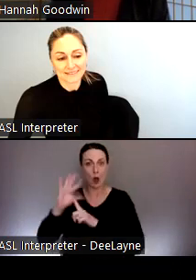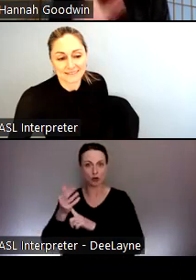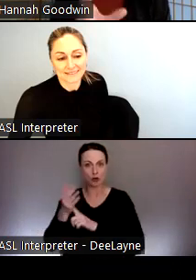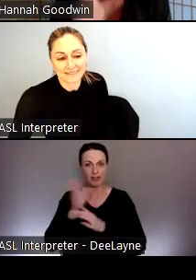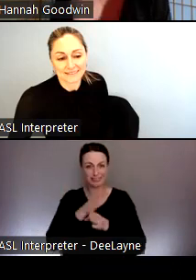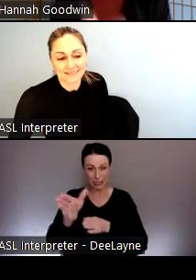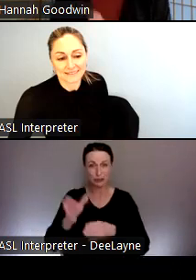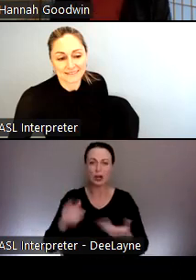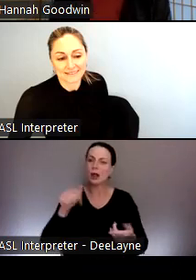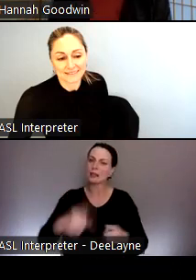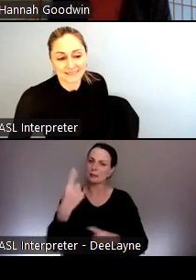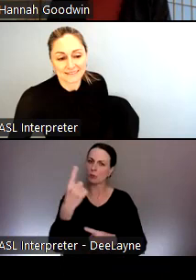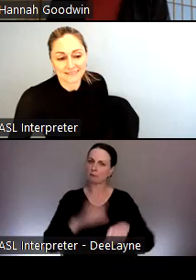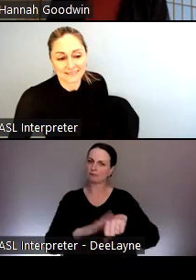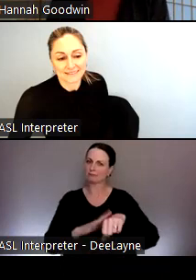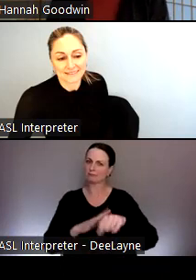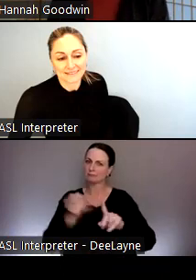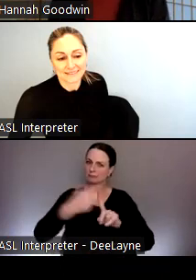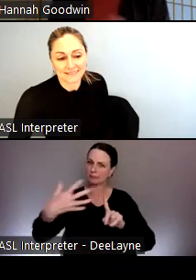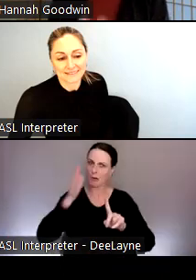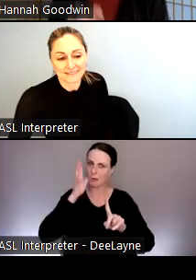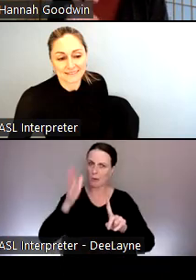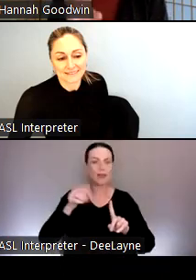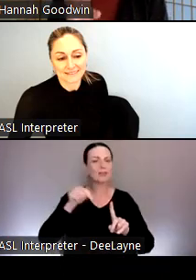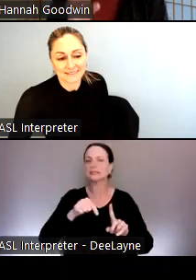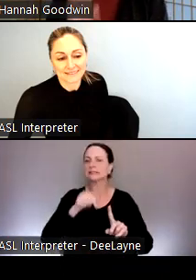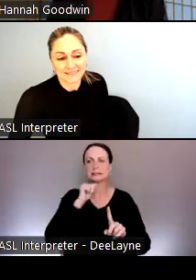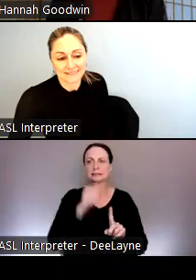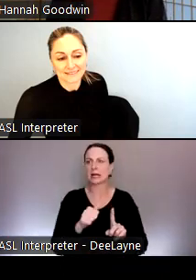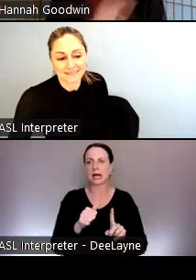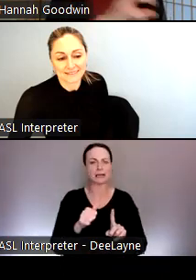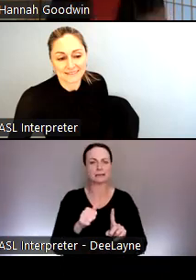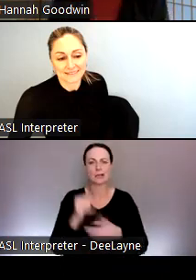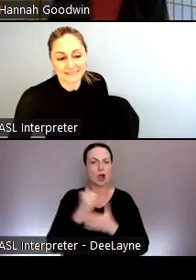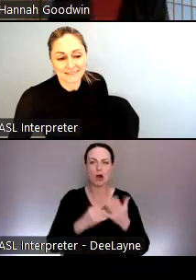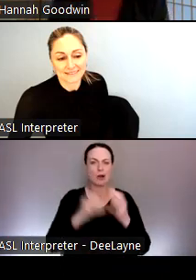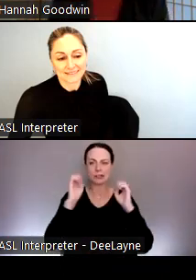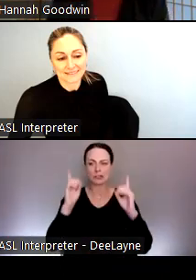This one I will say a little bit more about. This is not art education in schools.